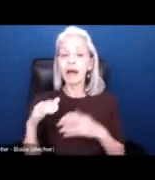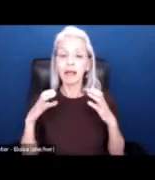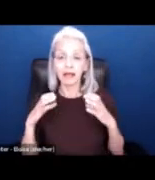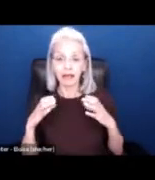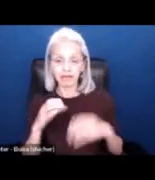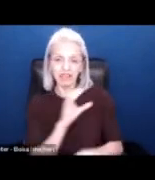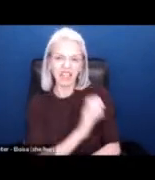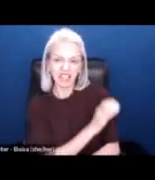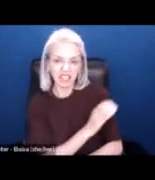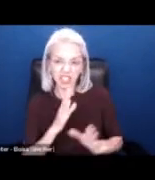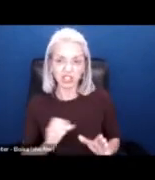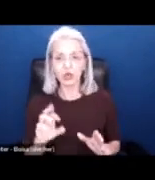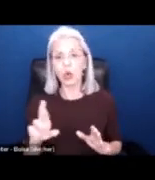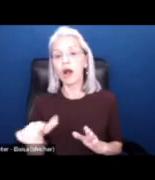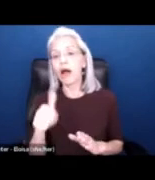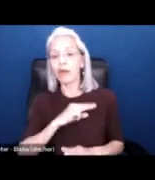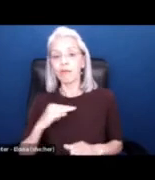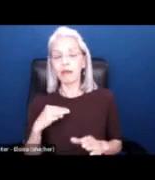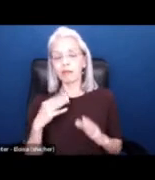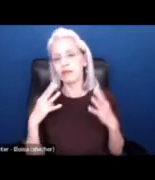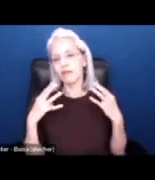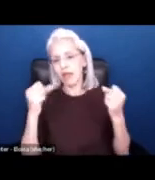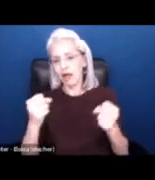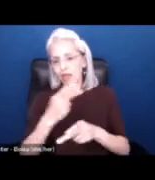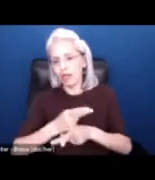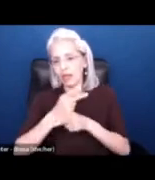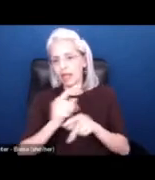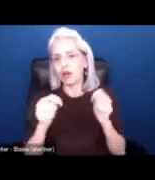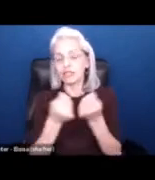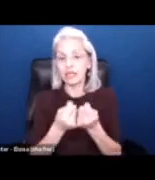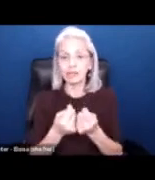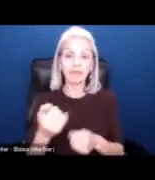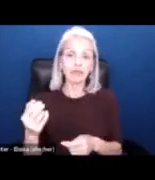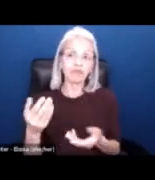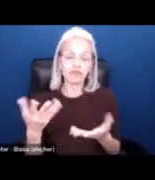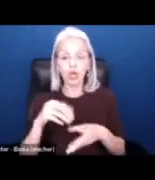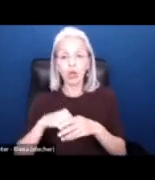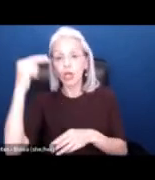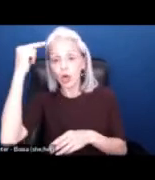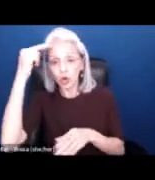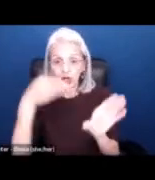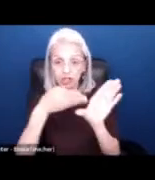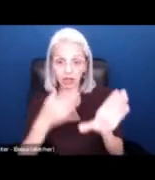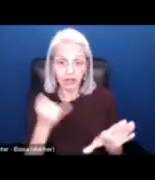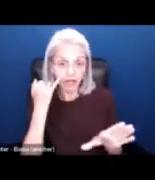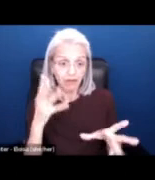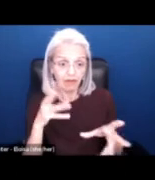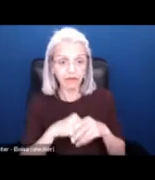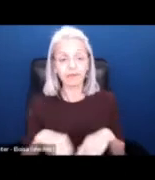of the healthcare team including neuropsychologist available, the SLUMS and the Mini-Mental Status